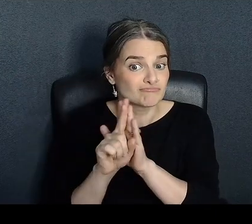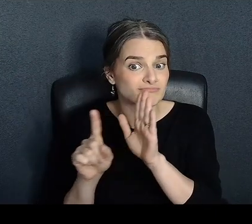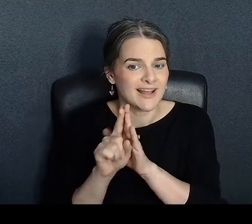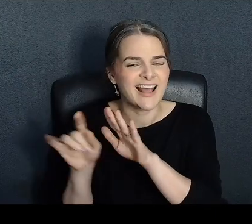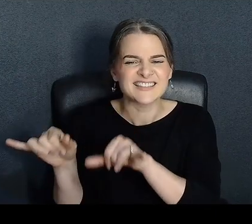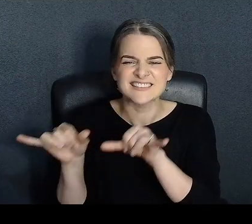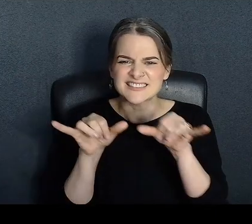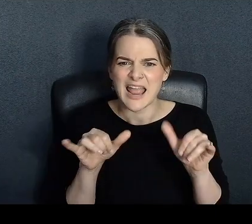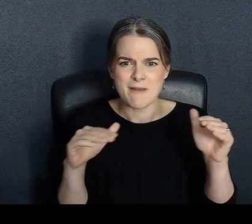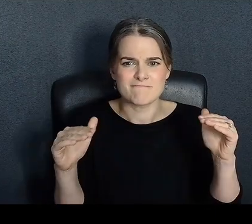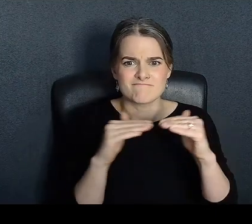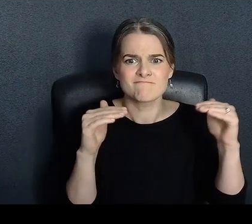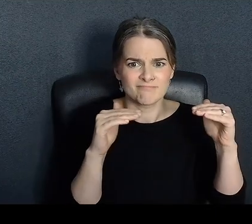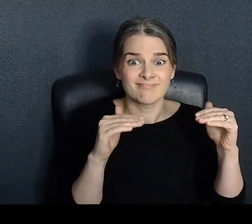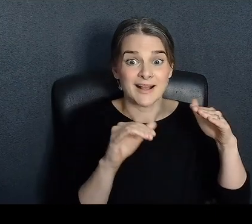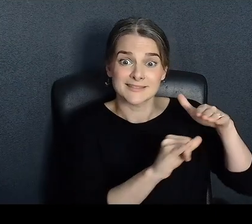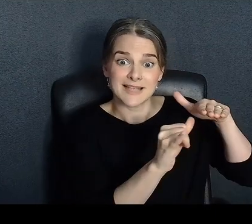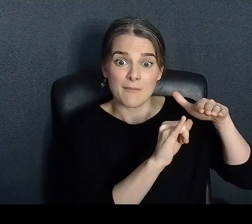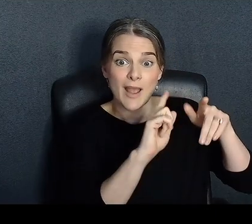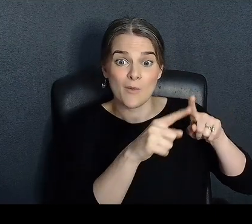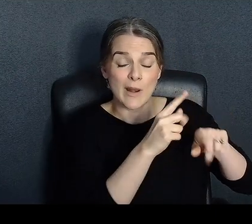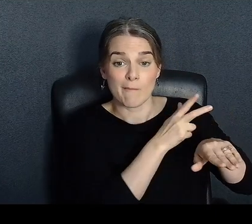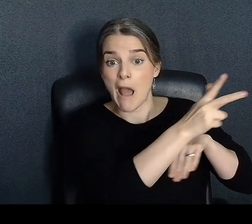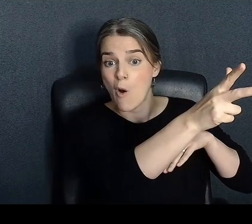It comes with a little wireless hub